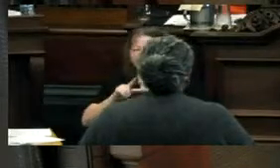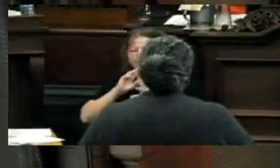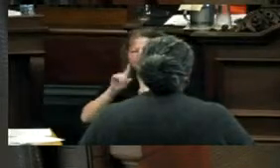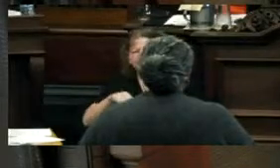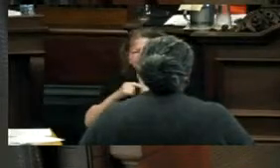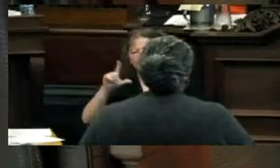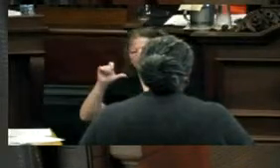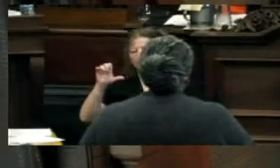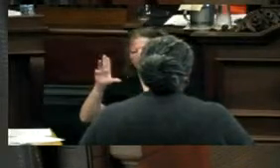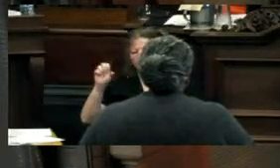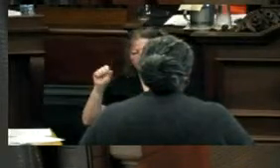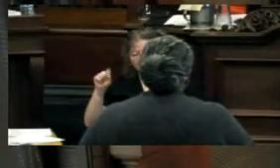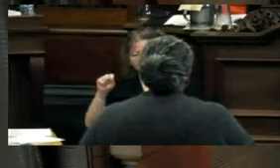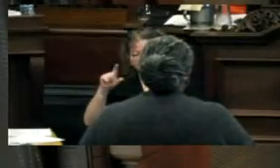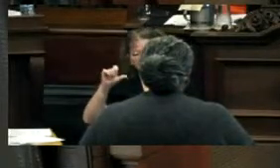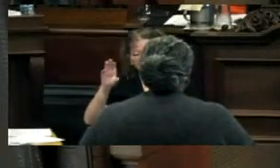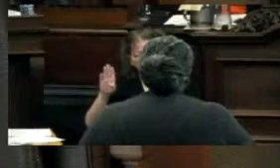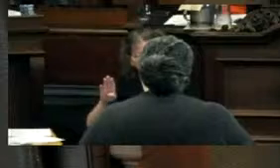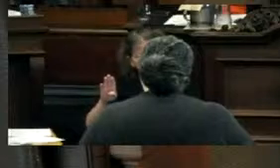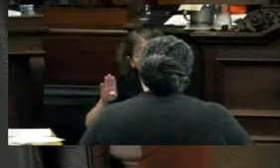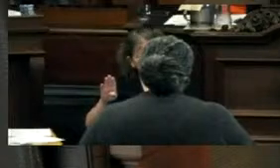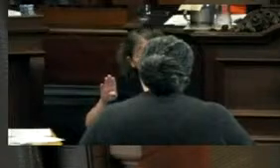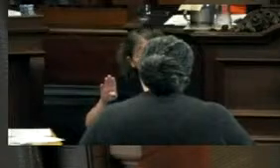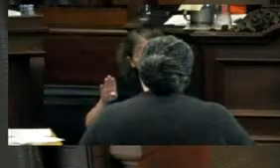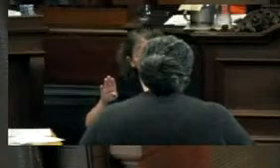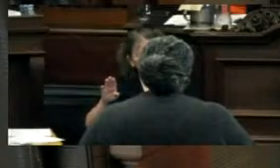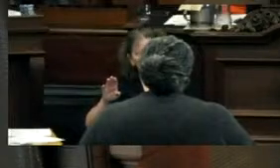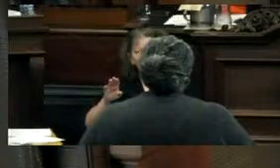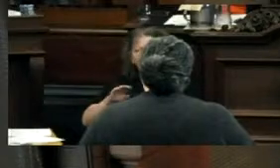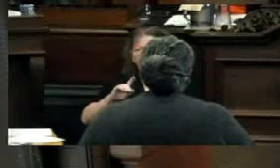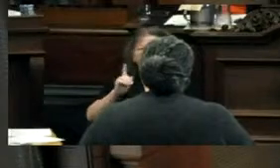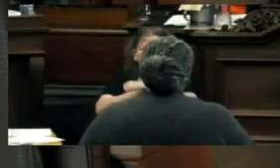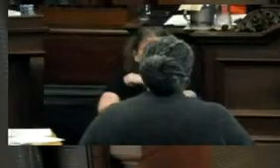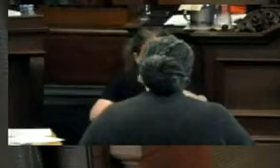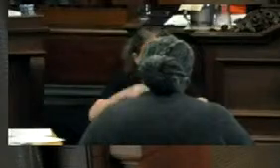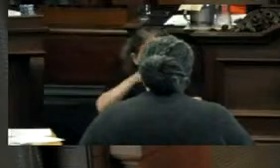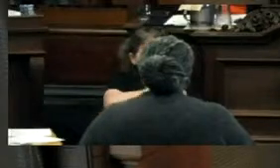defended counsel and the city